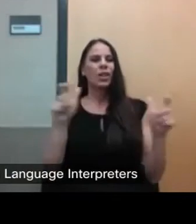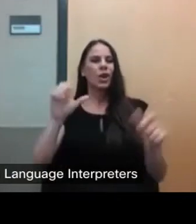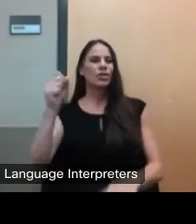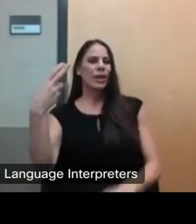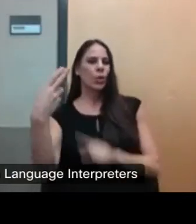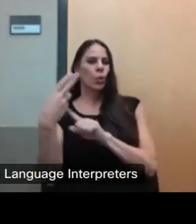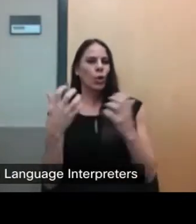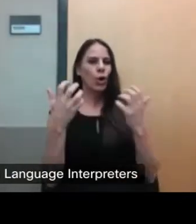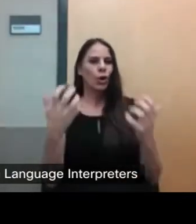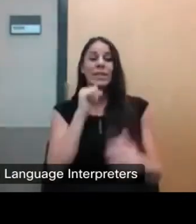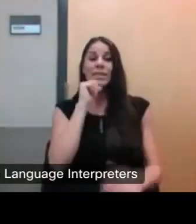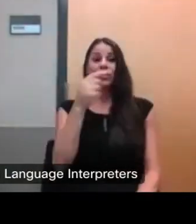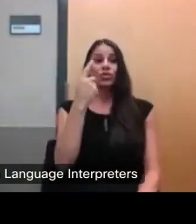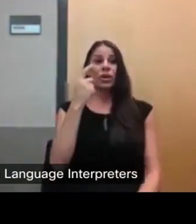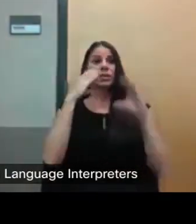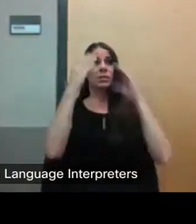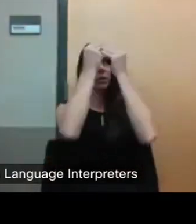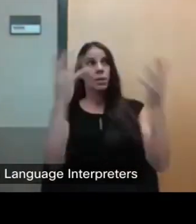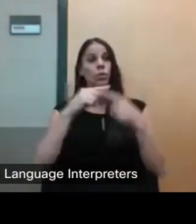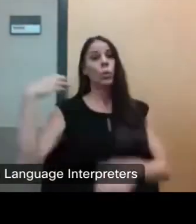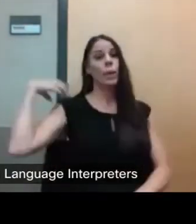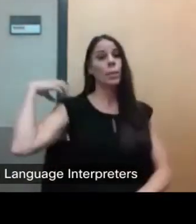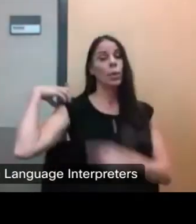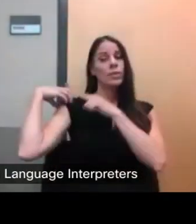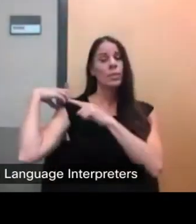not only communicating to employers, but through the employers to their employees.